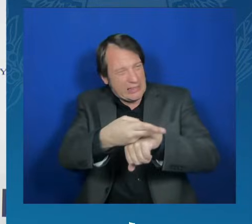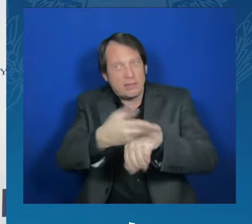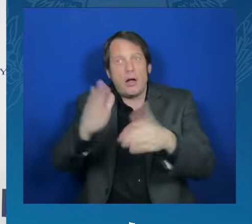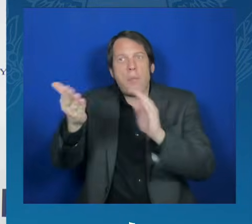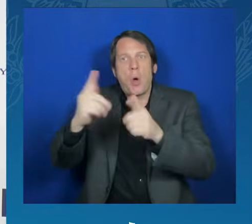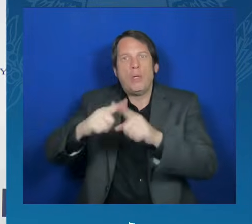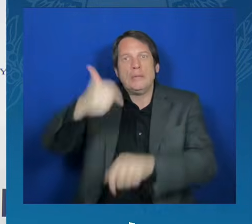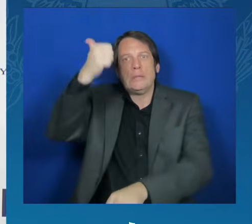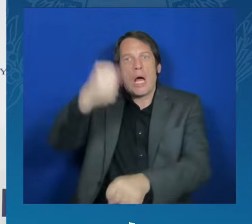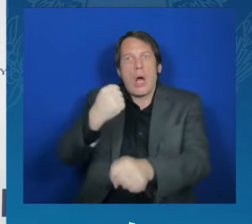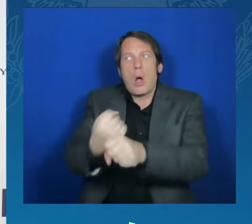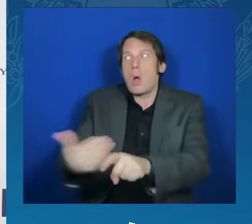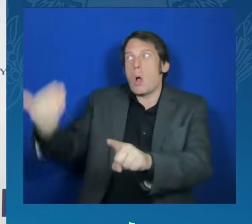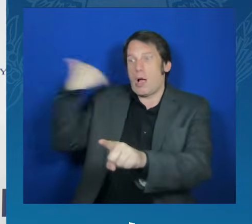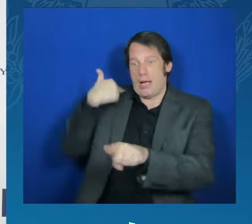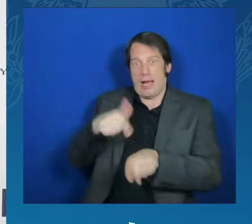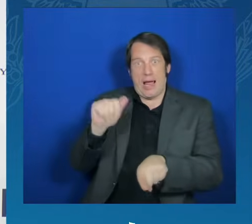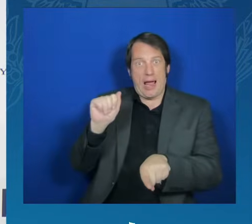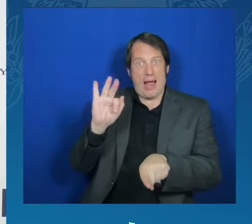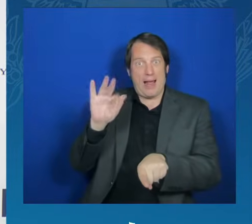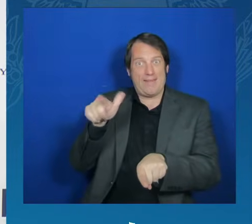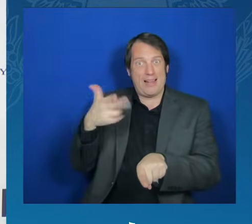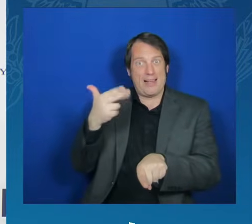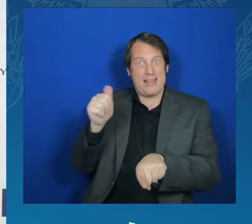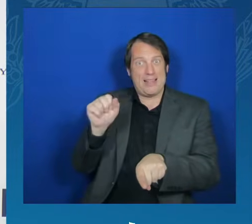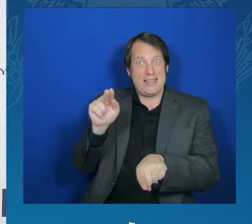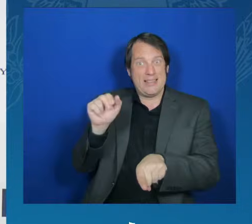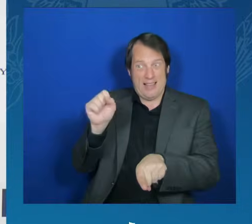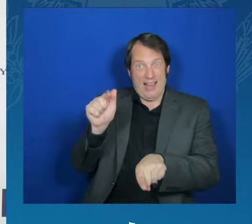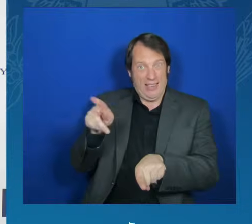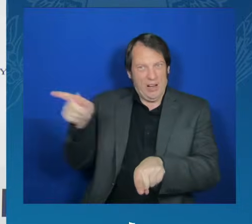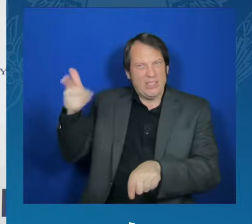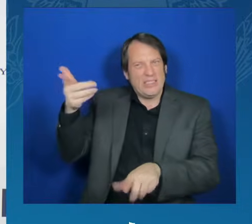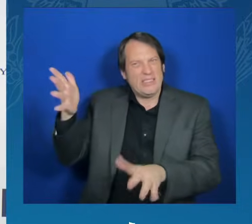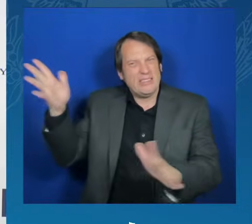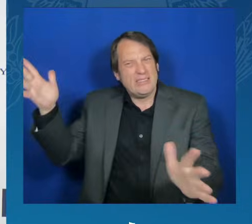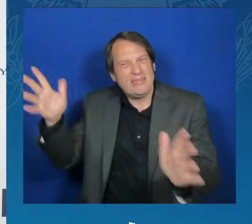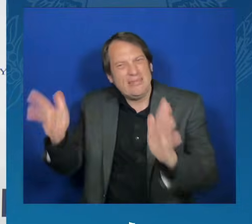And now it forces conscripts onto the frontlines